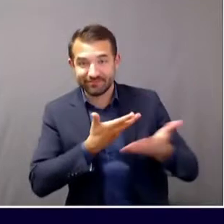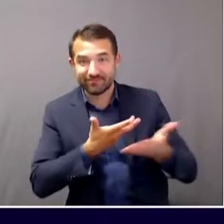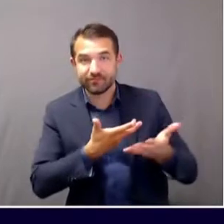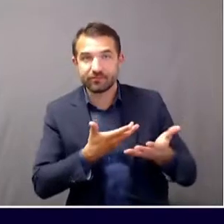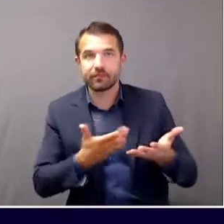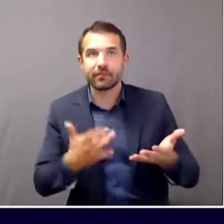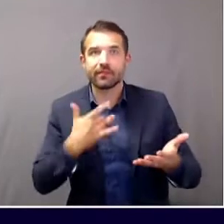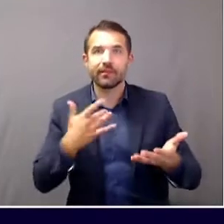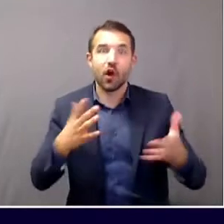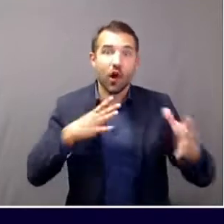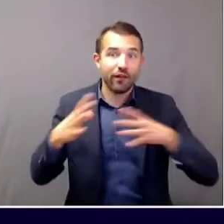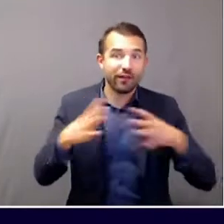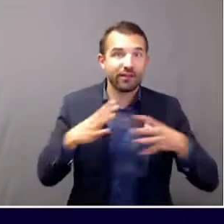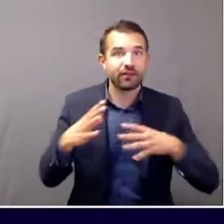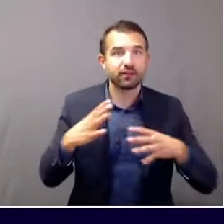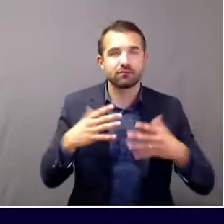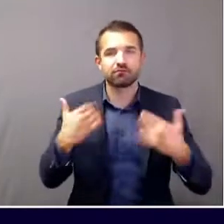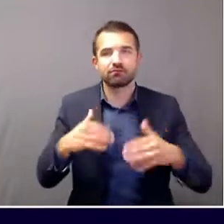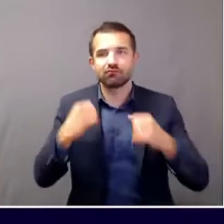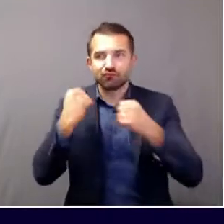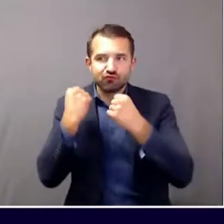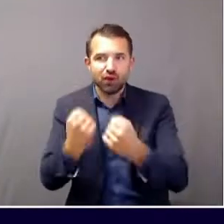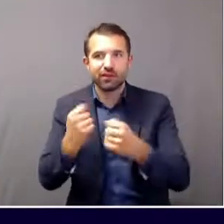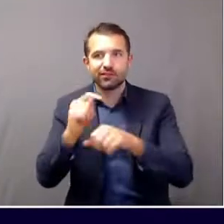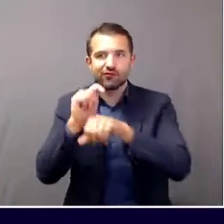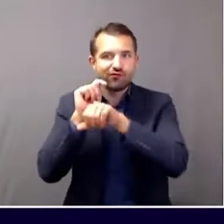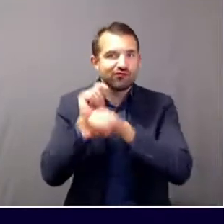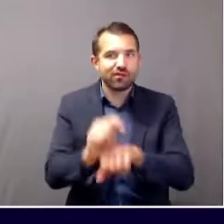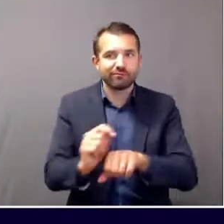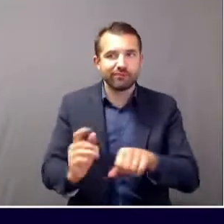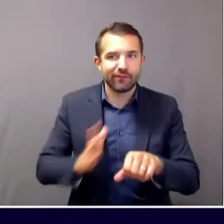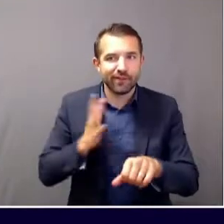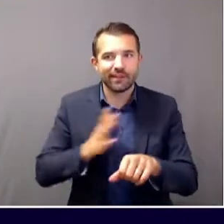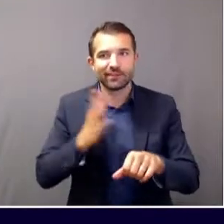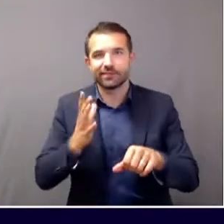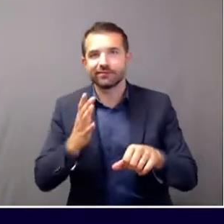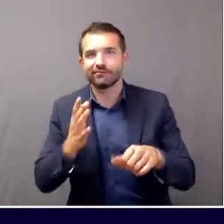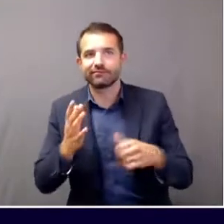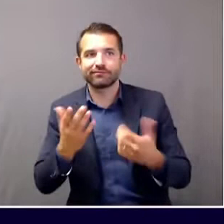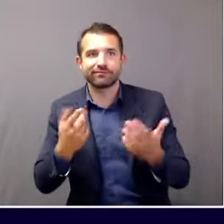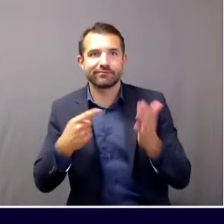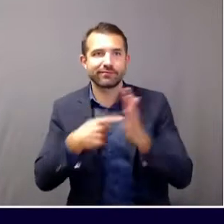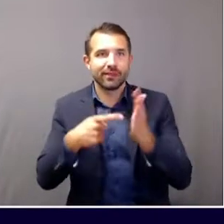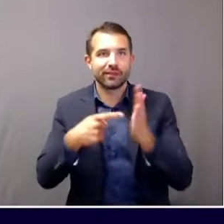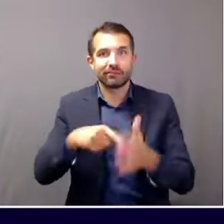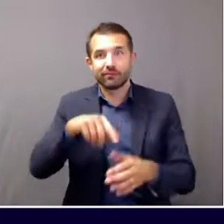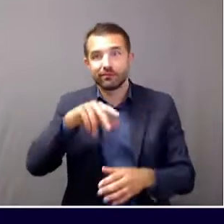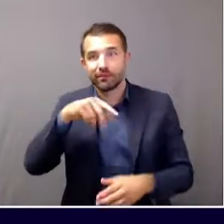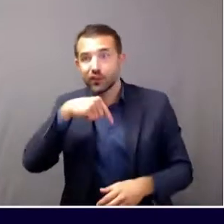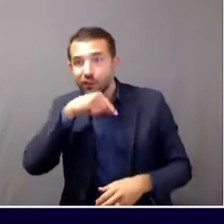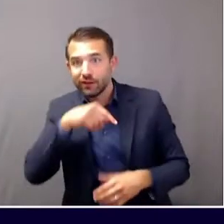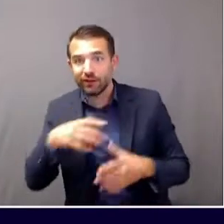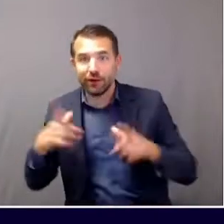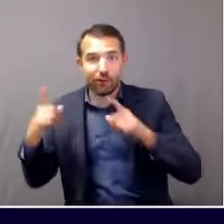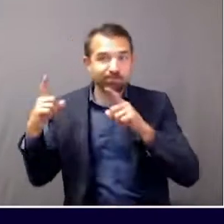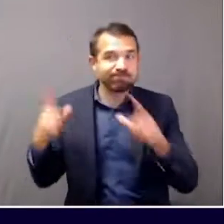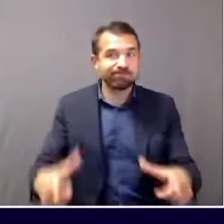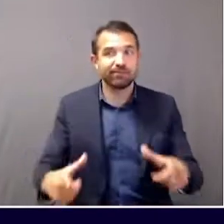the Turkey in the sitting around and talking about what we're thankful for but there are ways